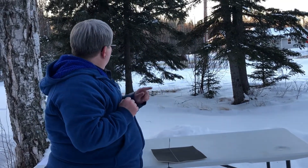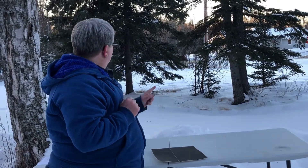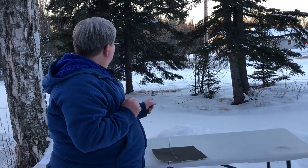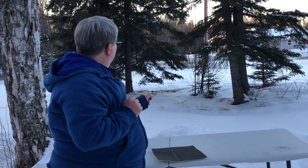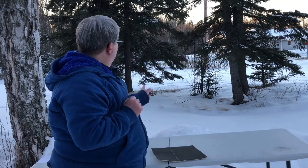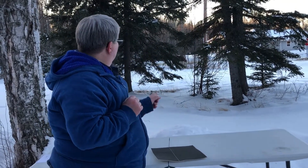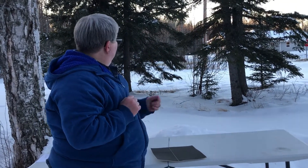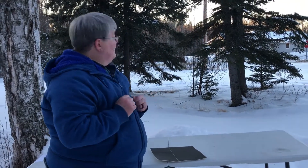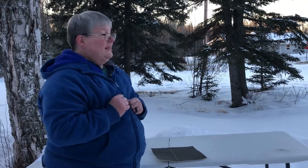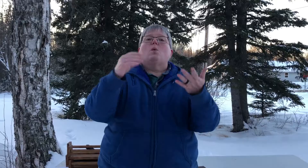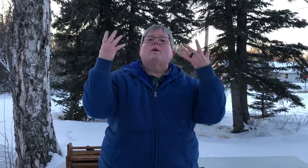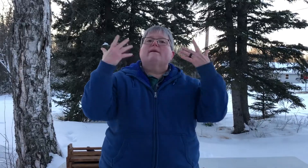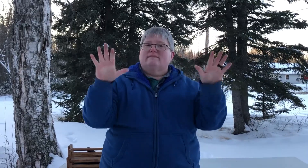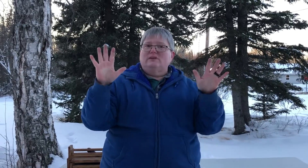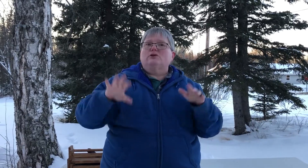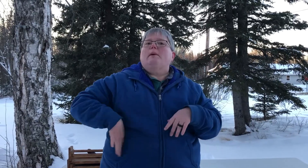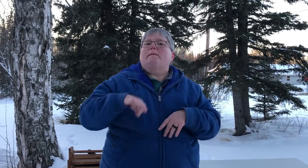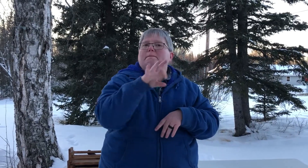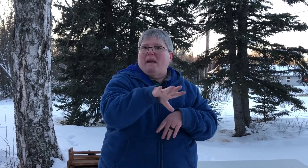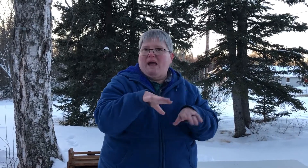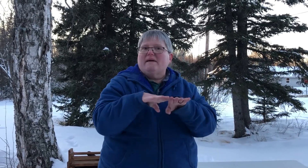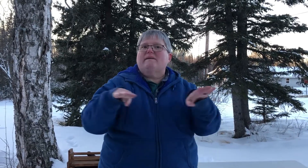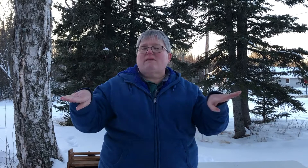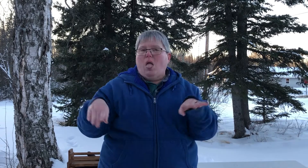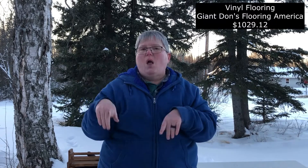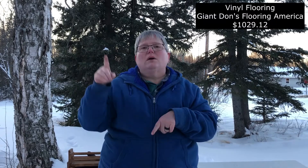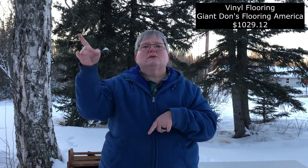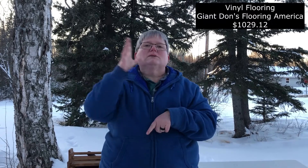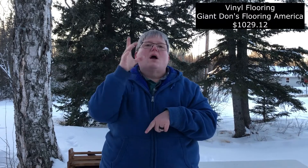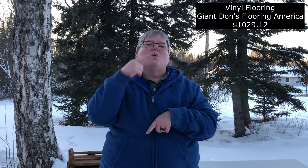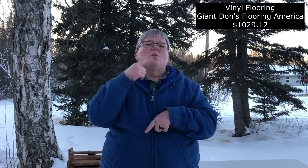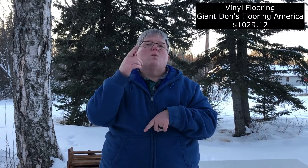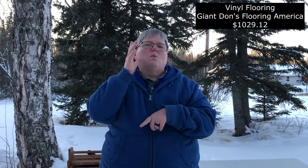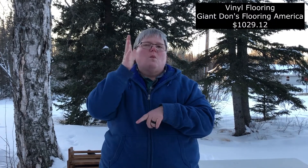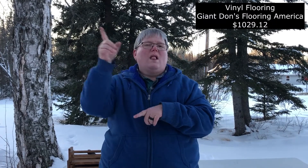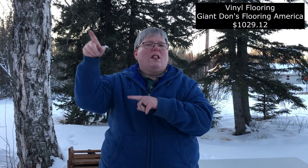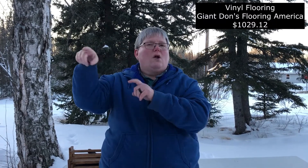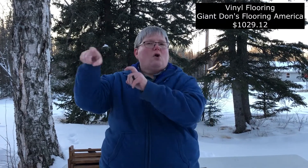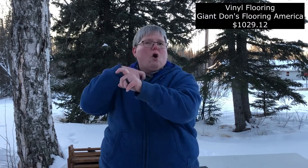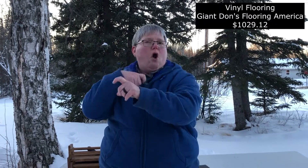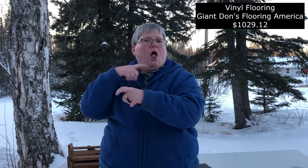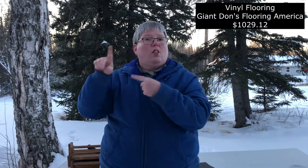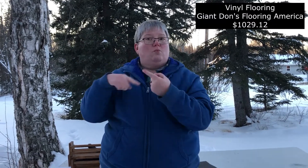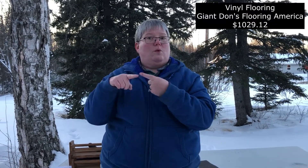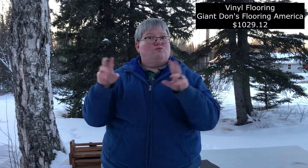Oh there it is. LOL. So we paid for the floor and they said that they're going to call when